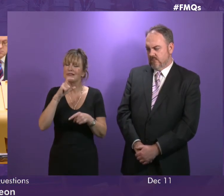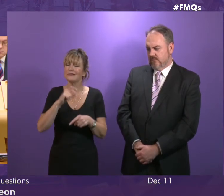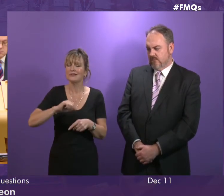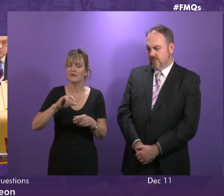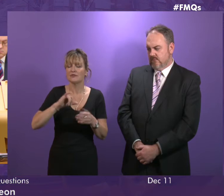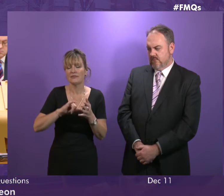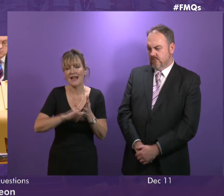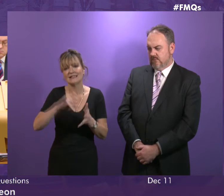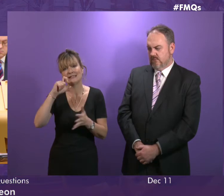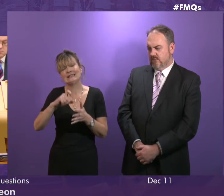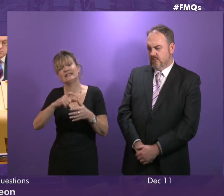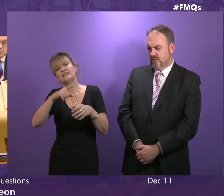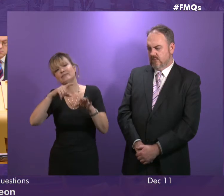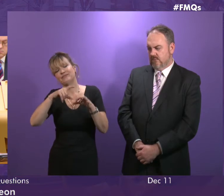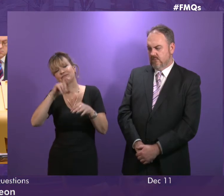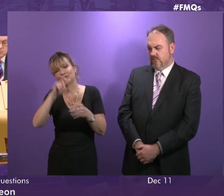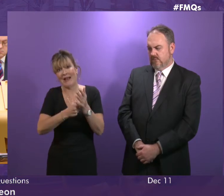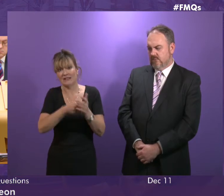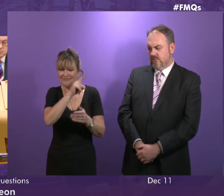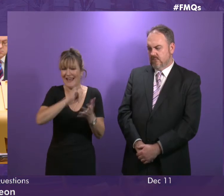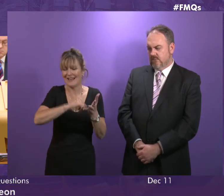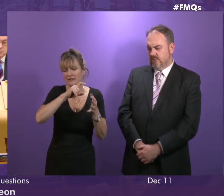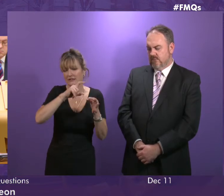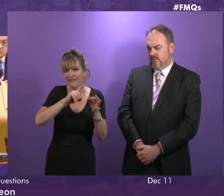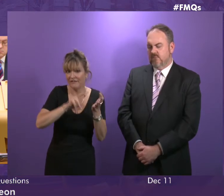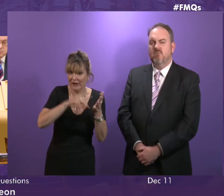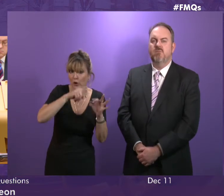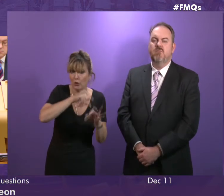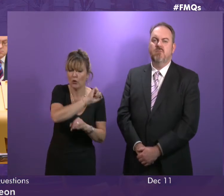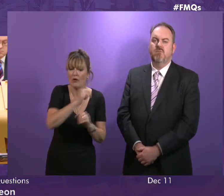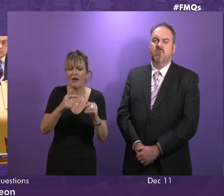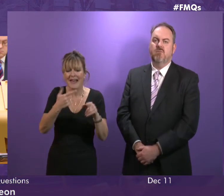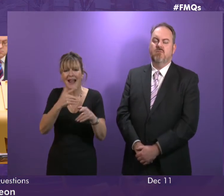qualifications framework levels 3, 4, 5 and 6; the gap in attainment between the most